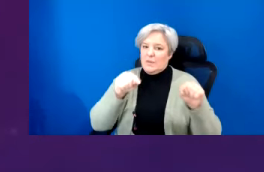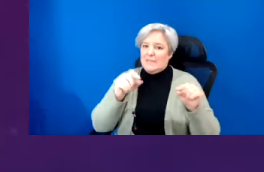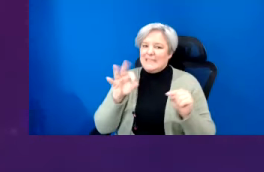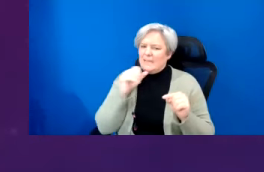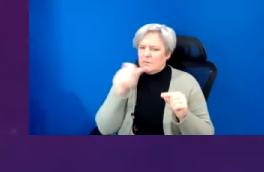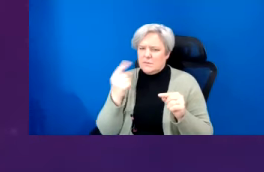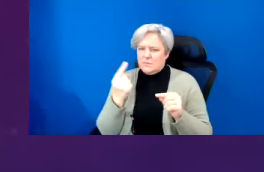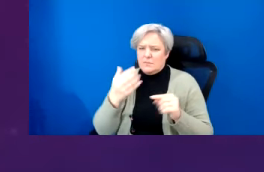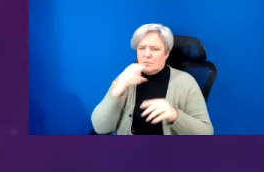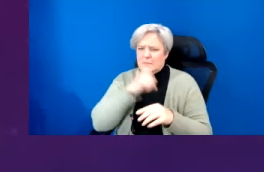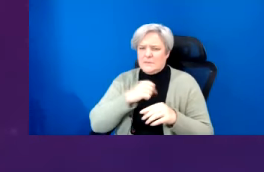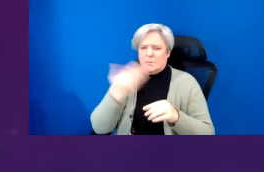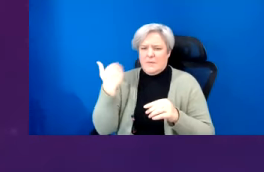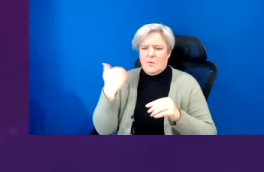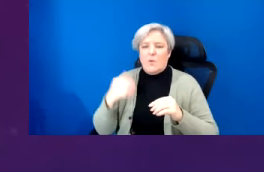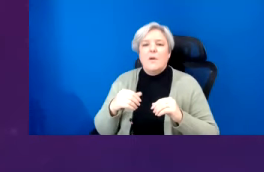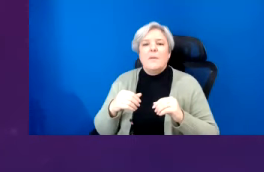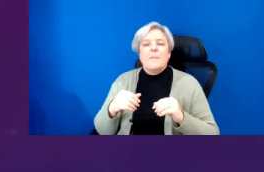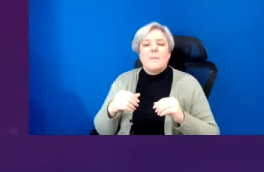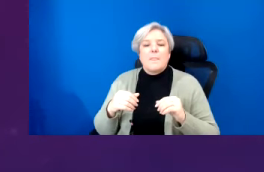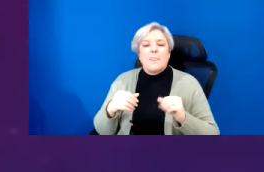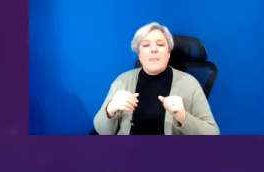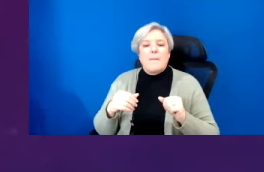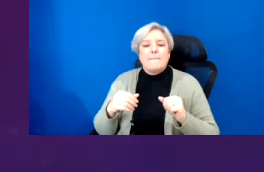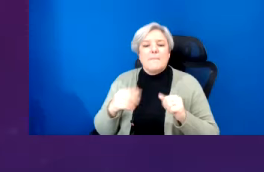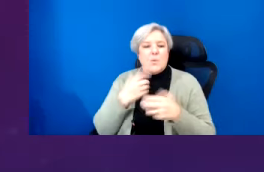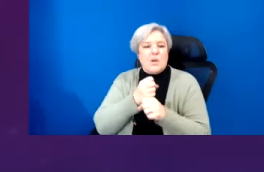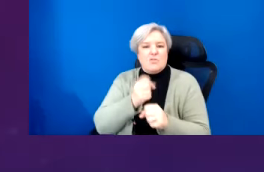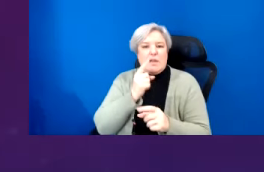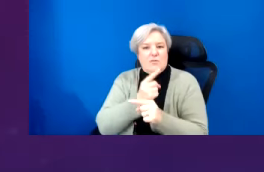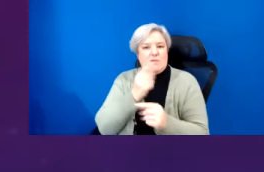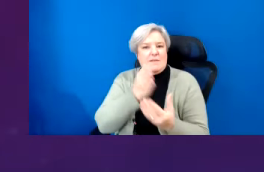from admissions records at the end, creating the correct file type to upload